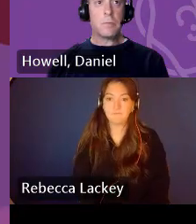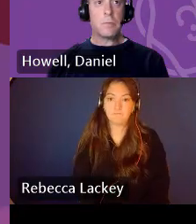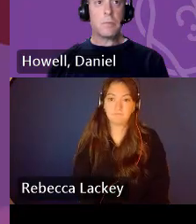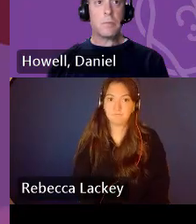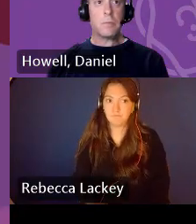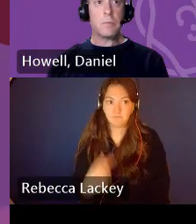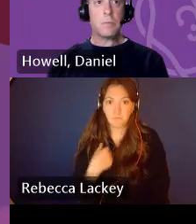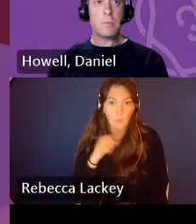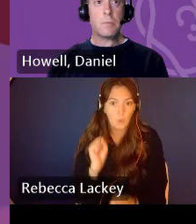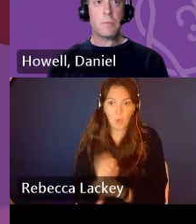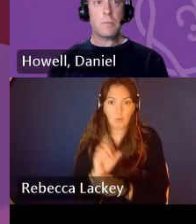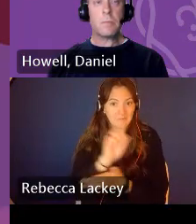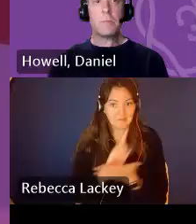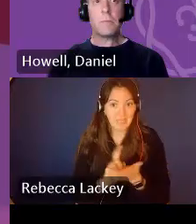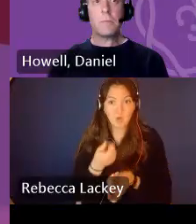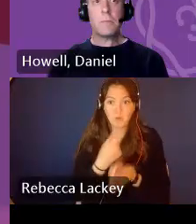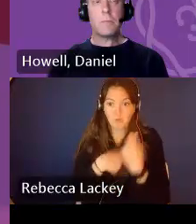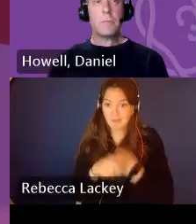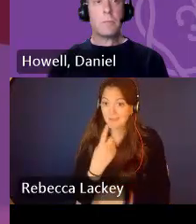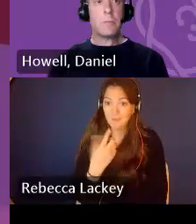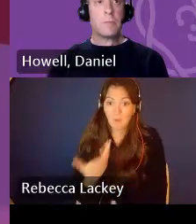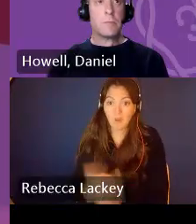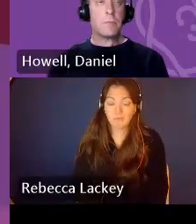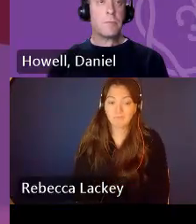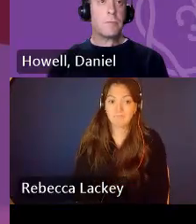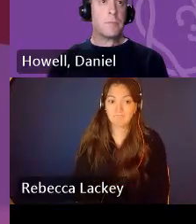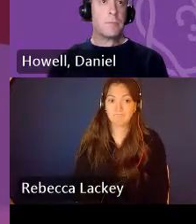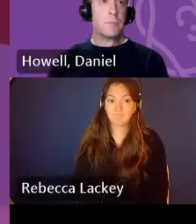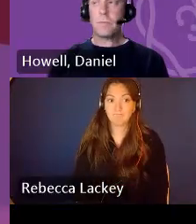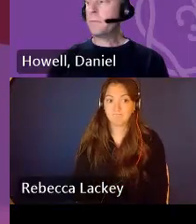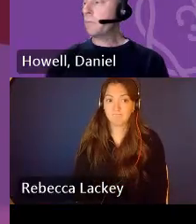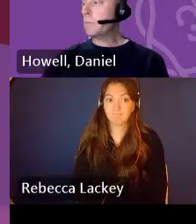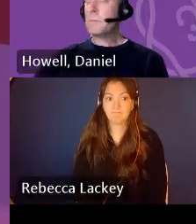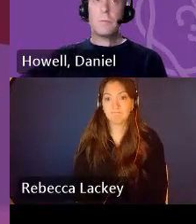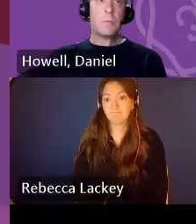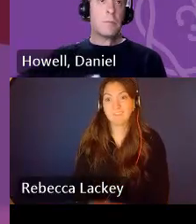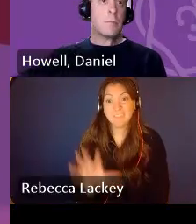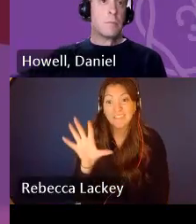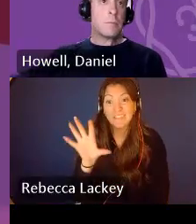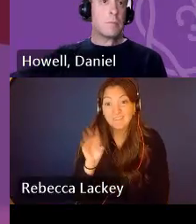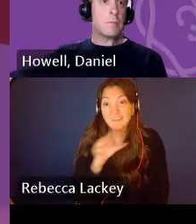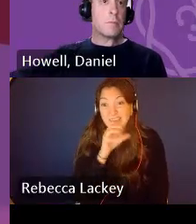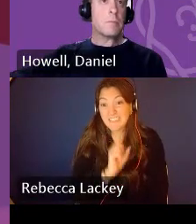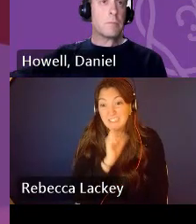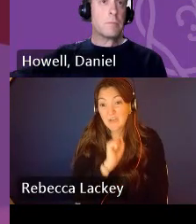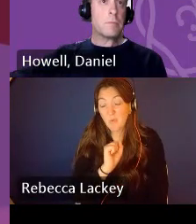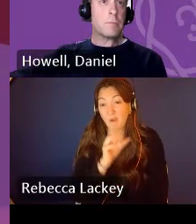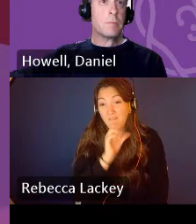working on a design to replace this one. Uh it's a 50-year-old bridge that that has reached the